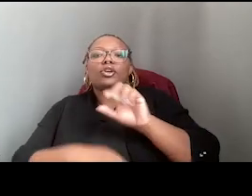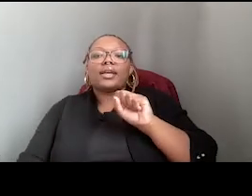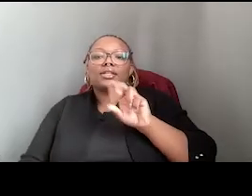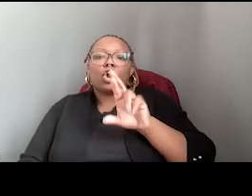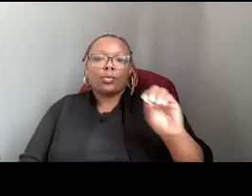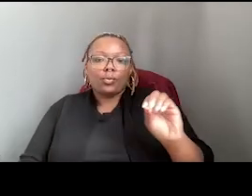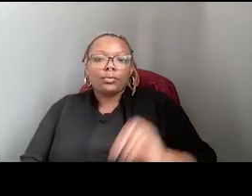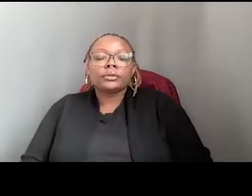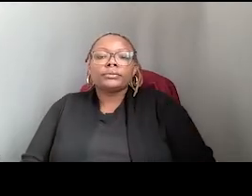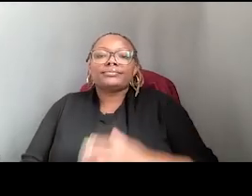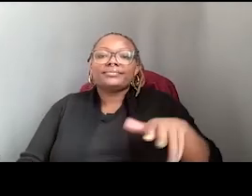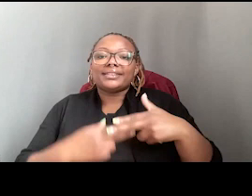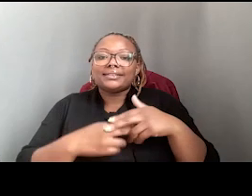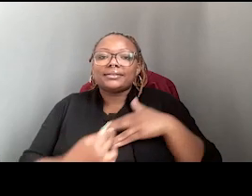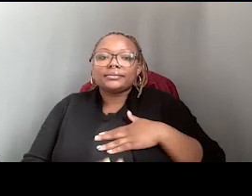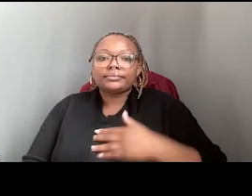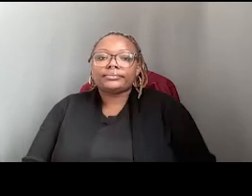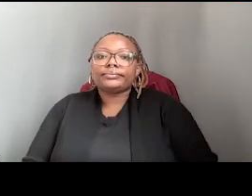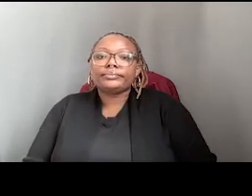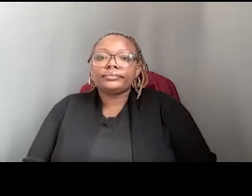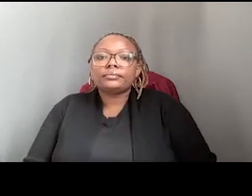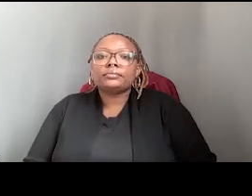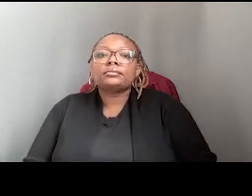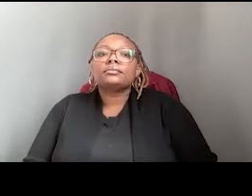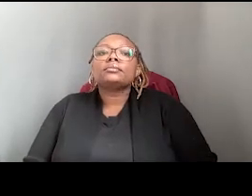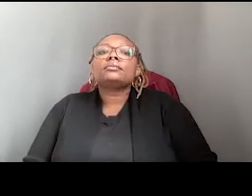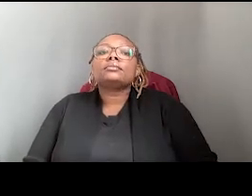Others are changes in objective, or scope, or methods, or procedures.